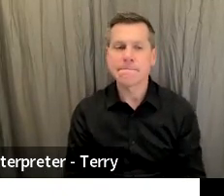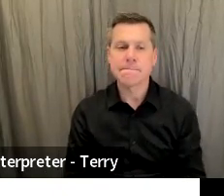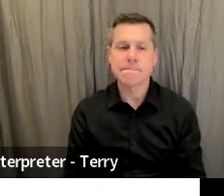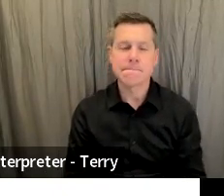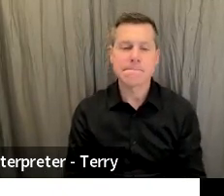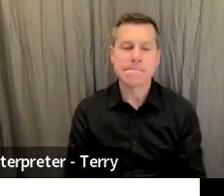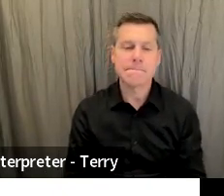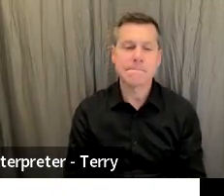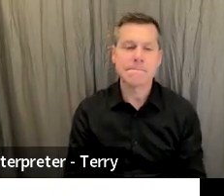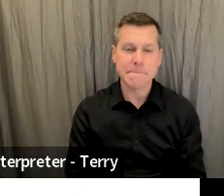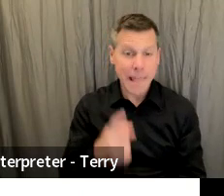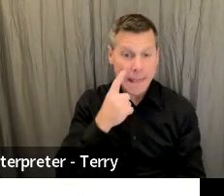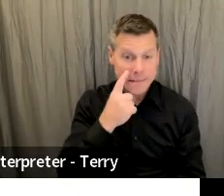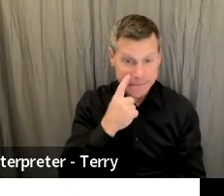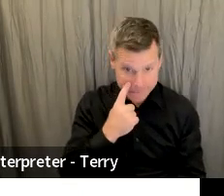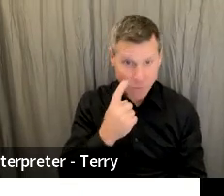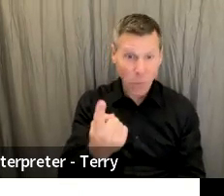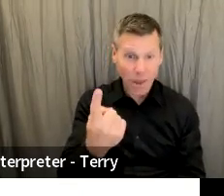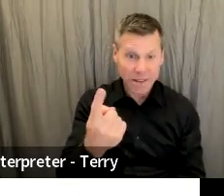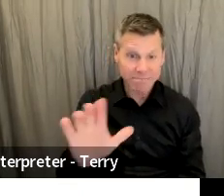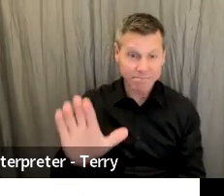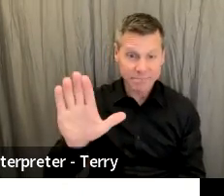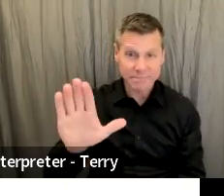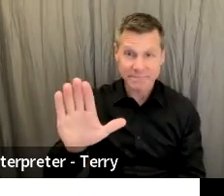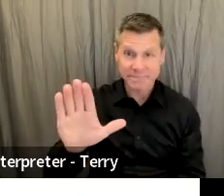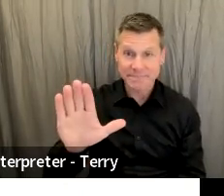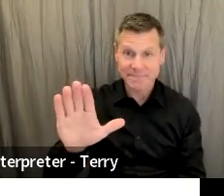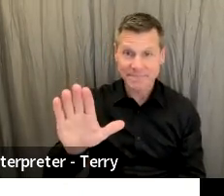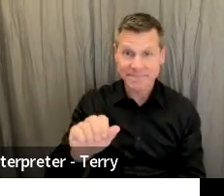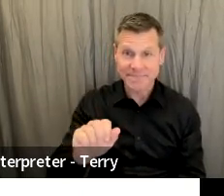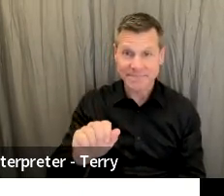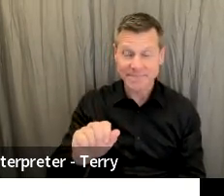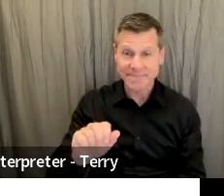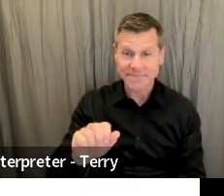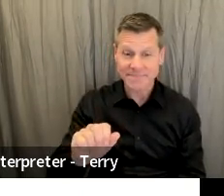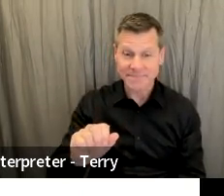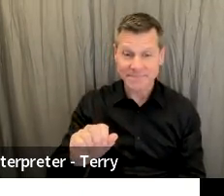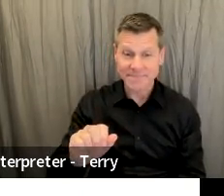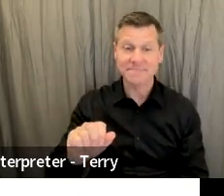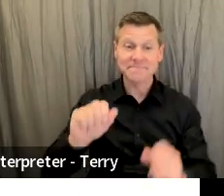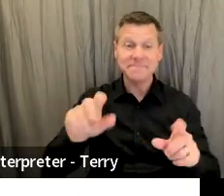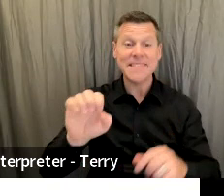I see one handrails now. That's me. Try to raise my hand Oh, Emily.